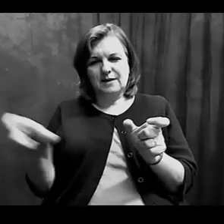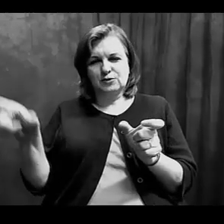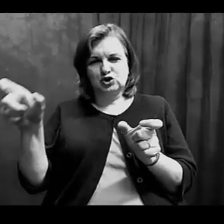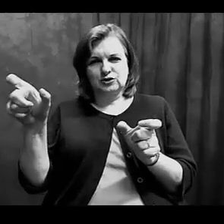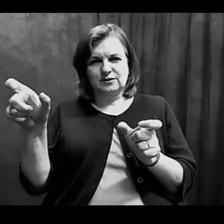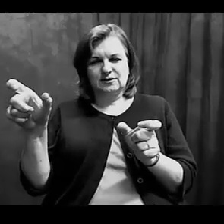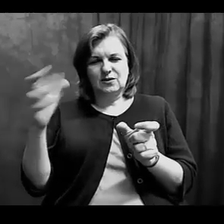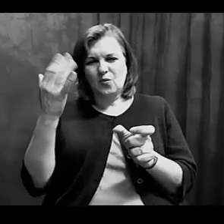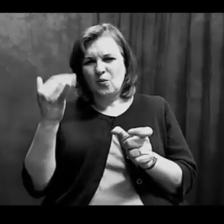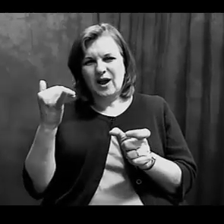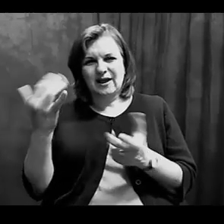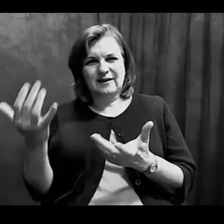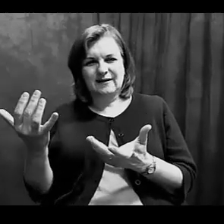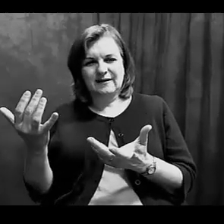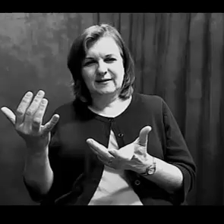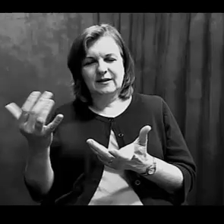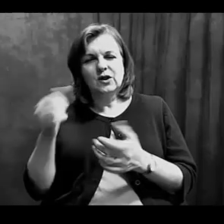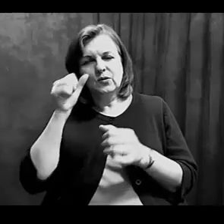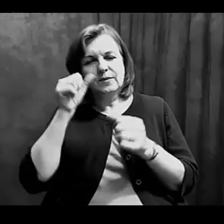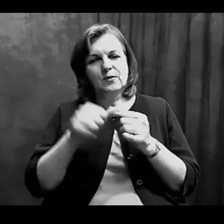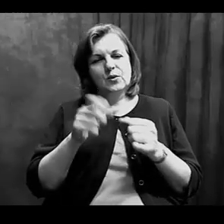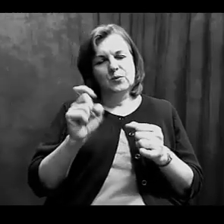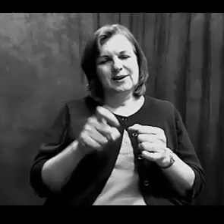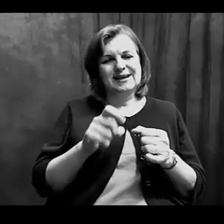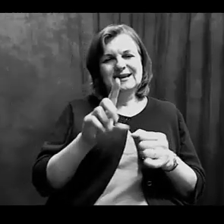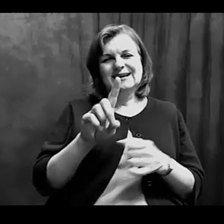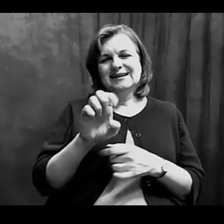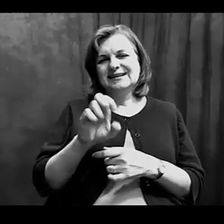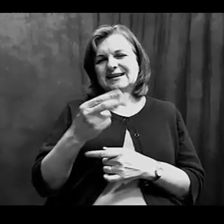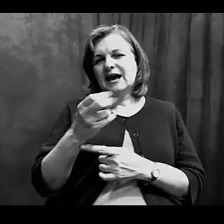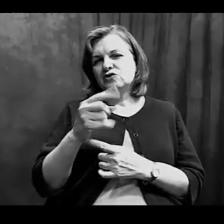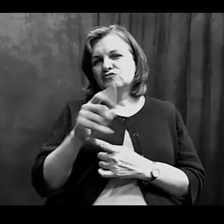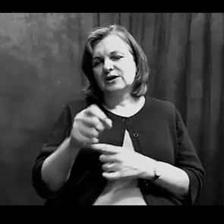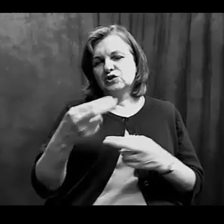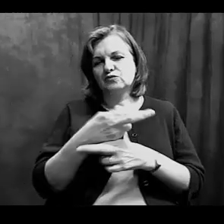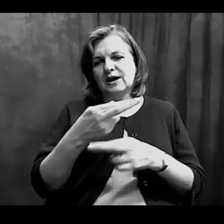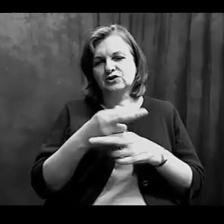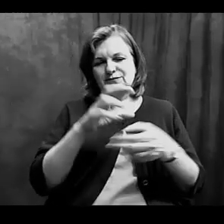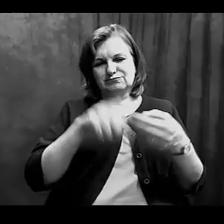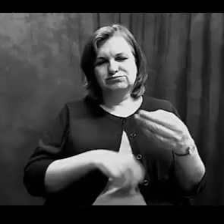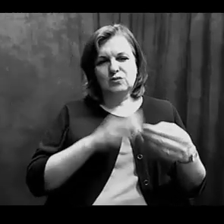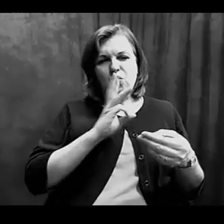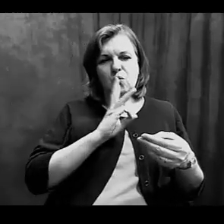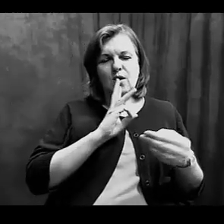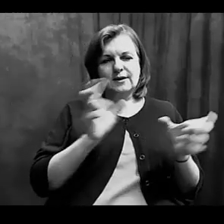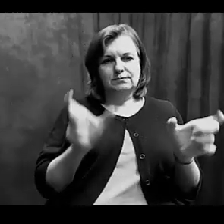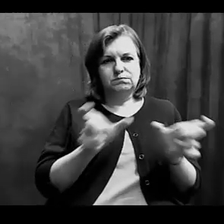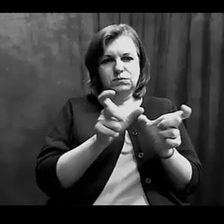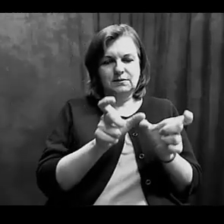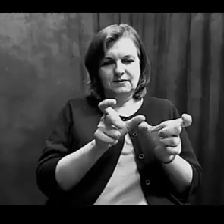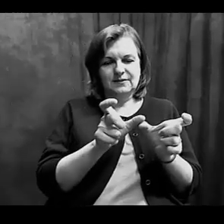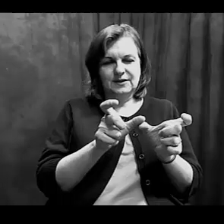because remember to do this we're going through all those dehydration reactions we have to get these monomers to stick